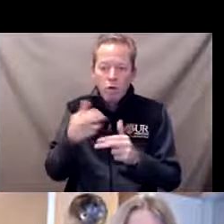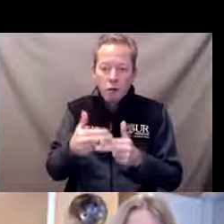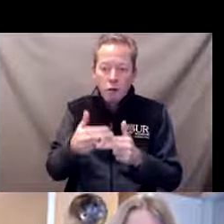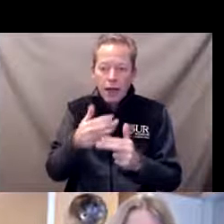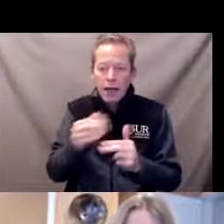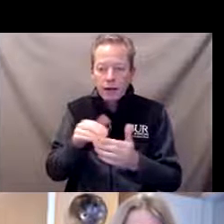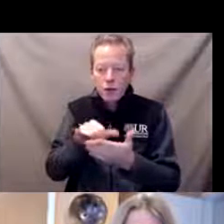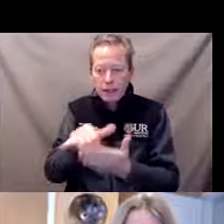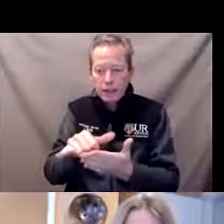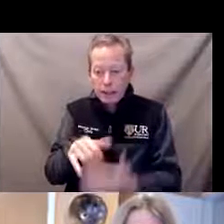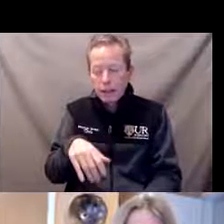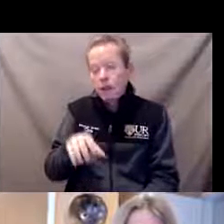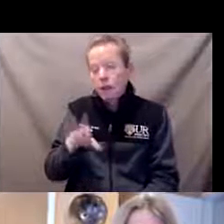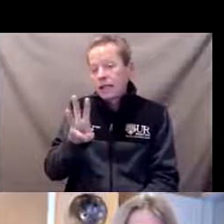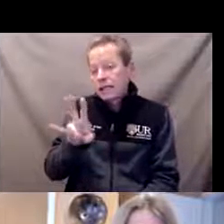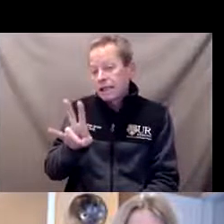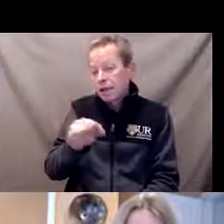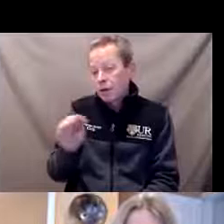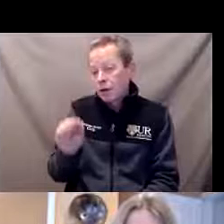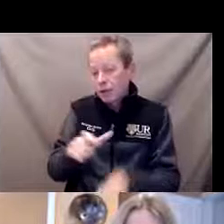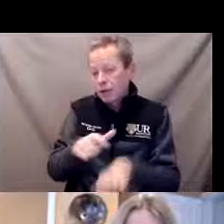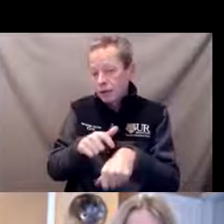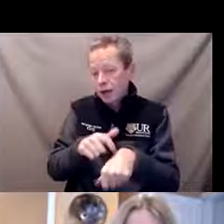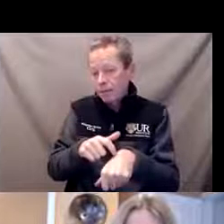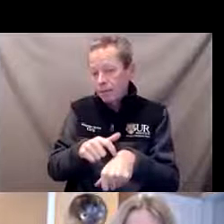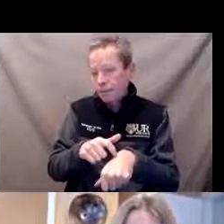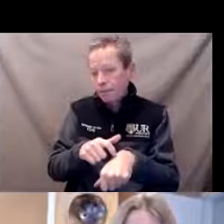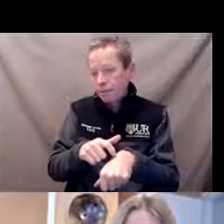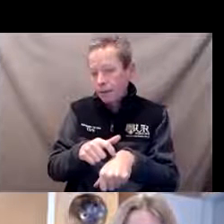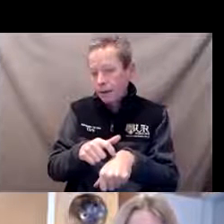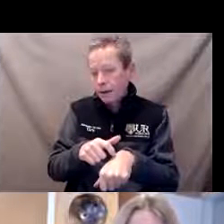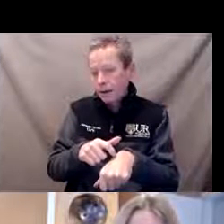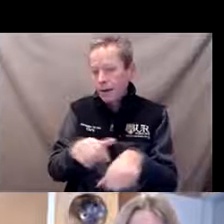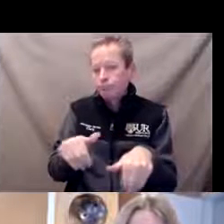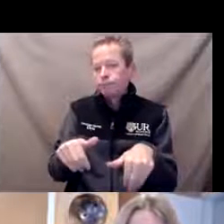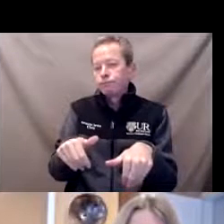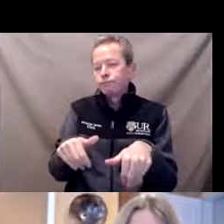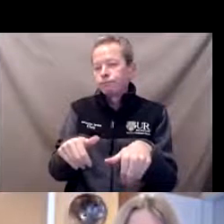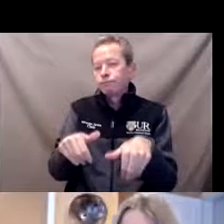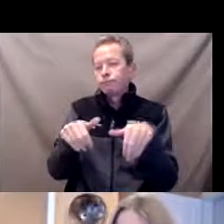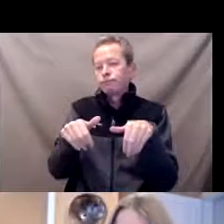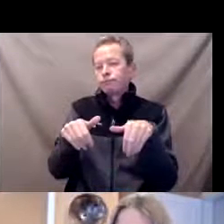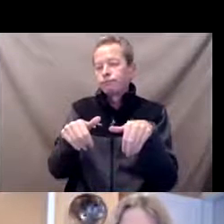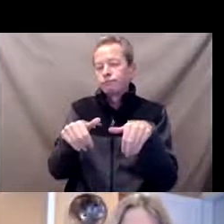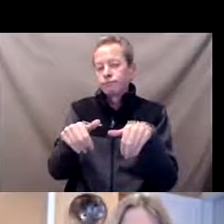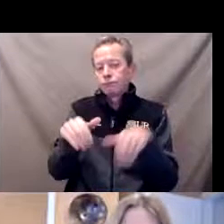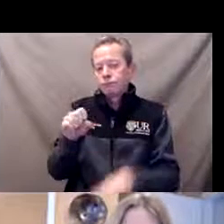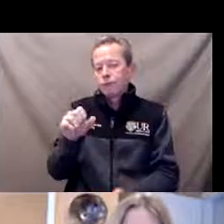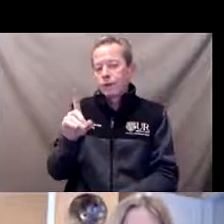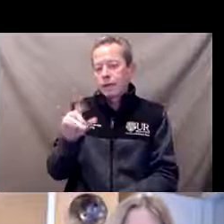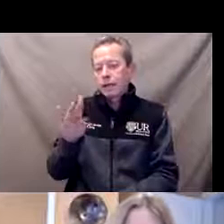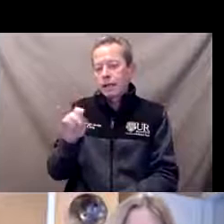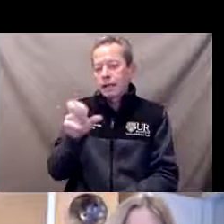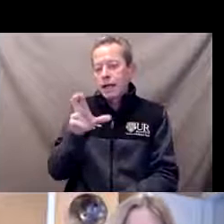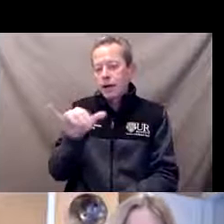67% of the time they're sedentary. One of the studies also found that